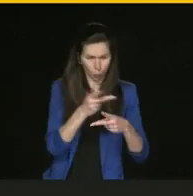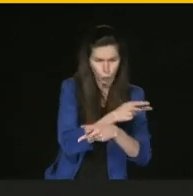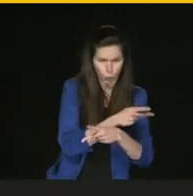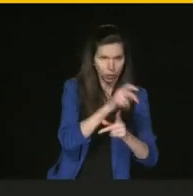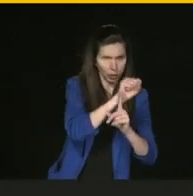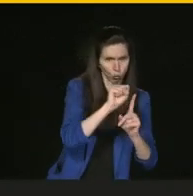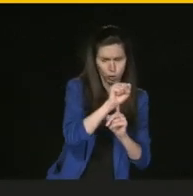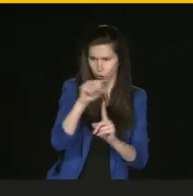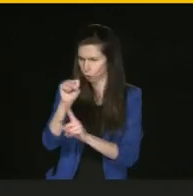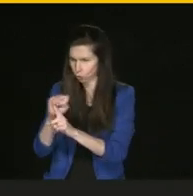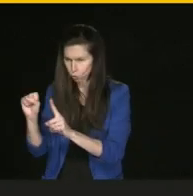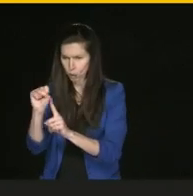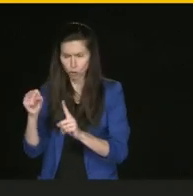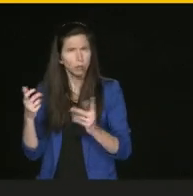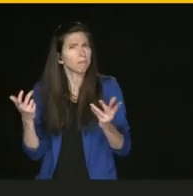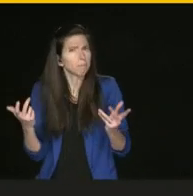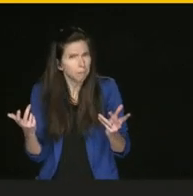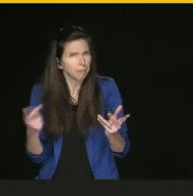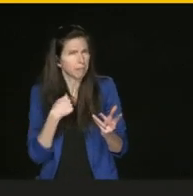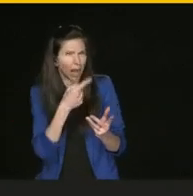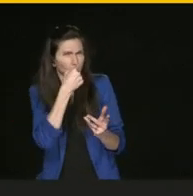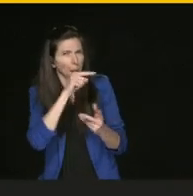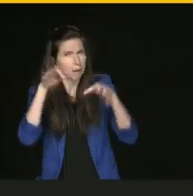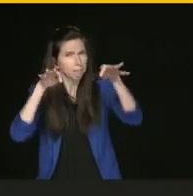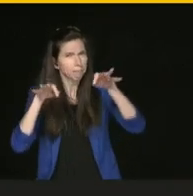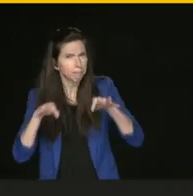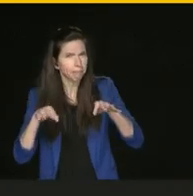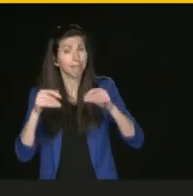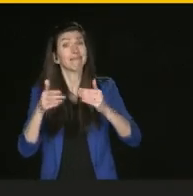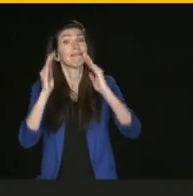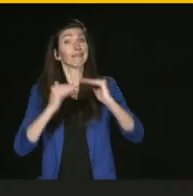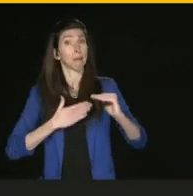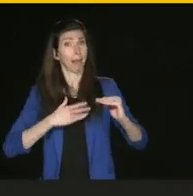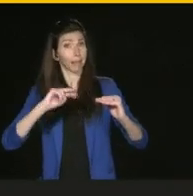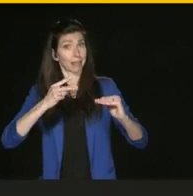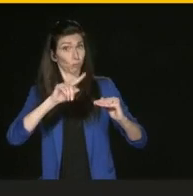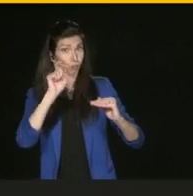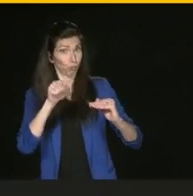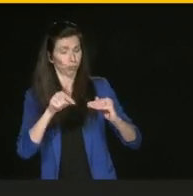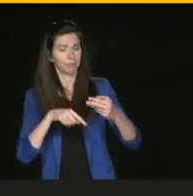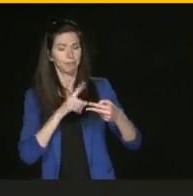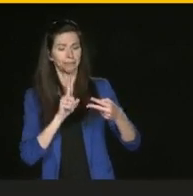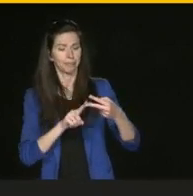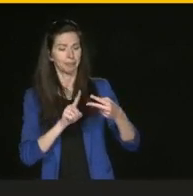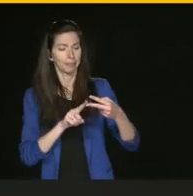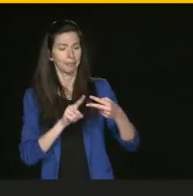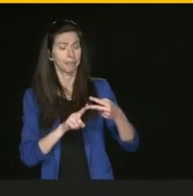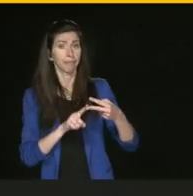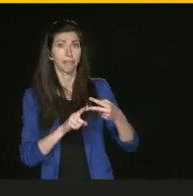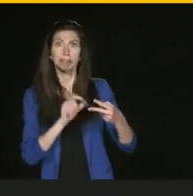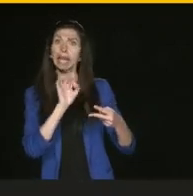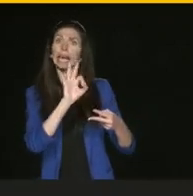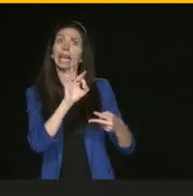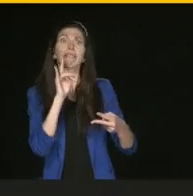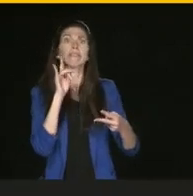THAT'S THE BEST AND WORSE SCENARIO IF WE KEEP DOING WHAT